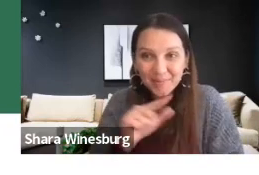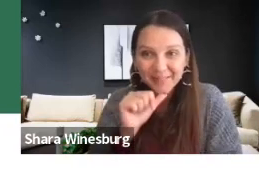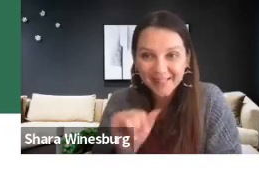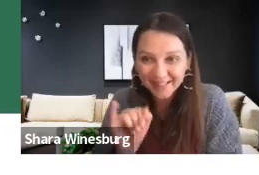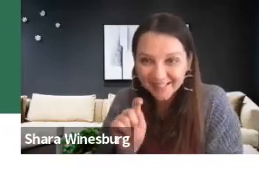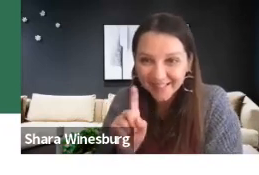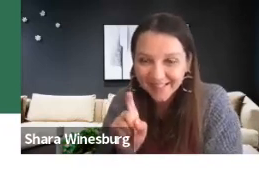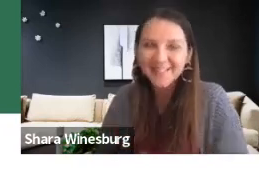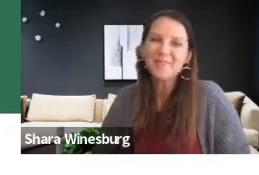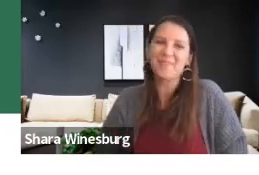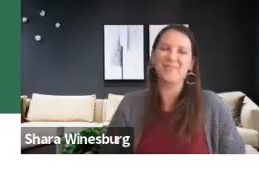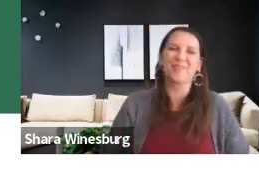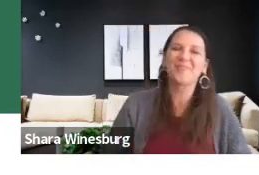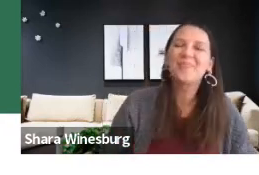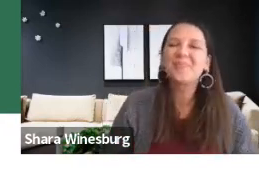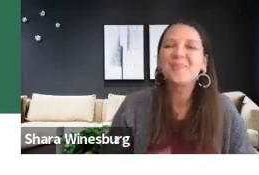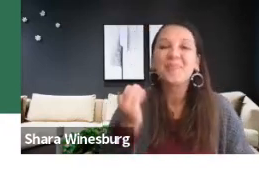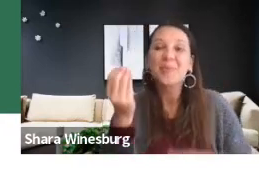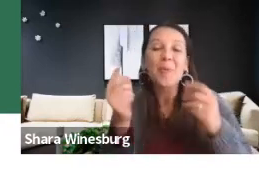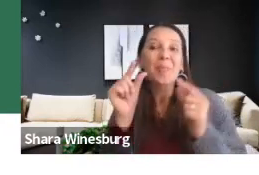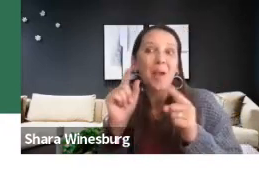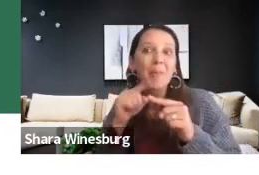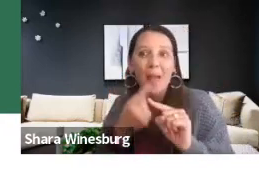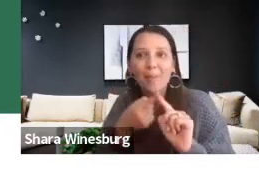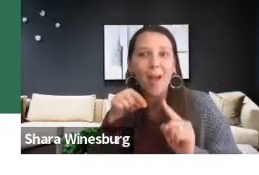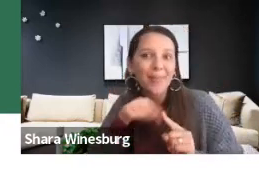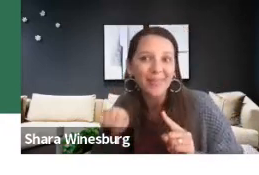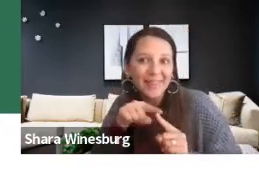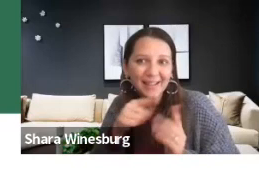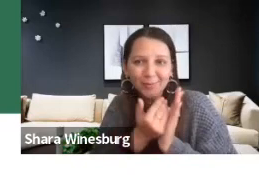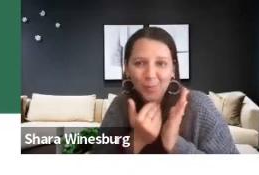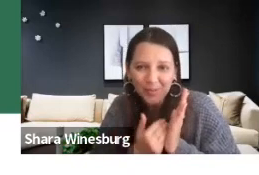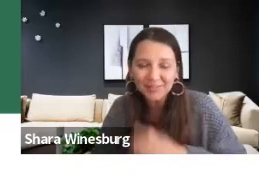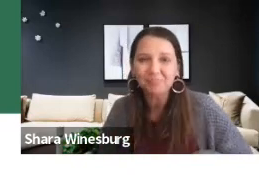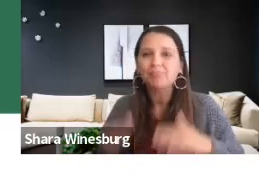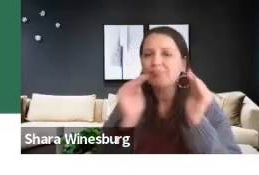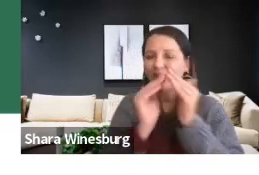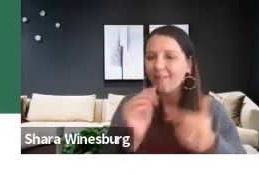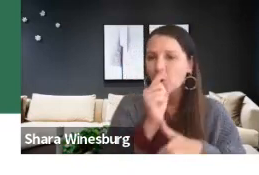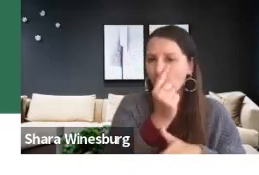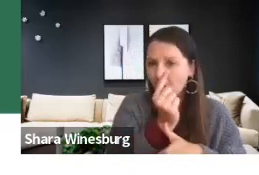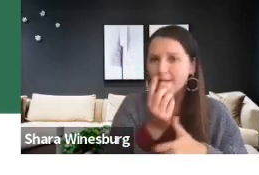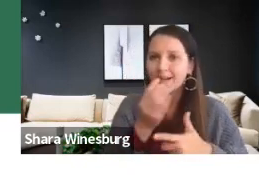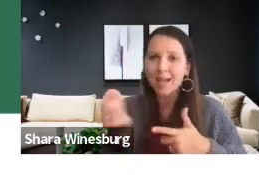Does it feel like they were in the same room with us? Let me explain little bit about about this course.